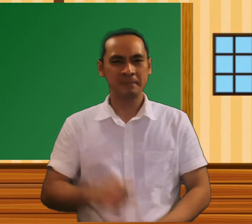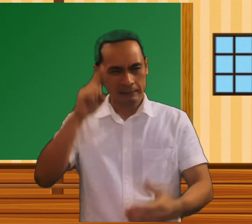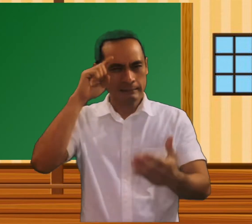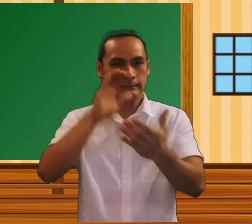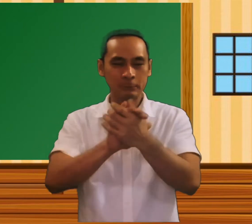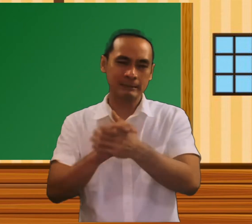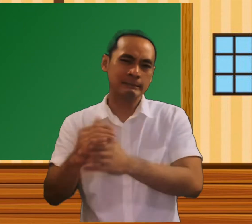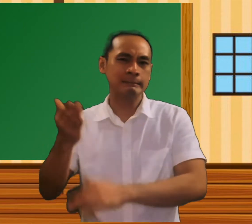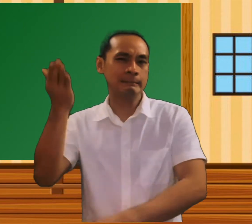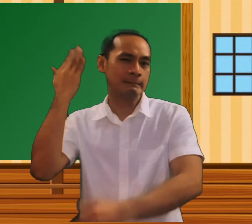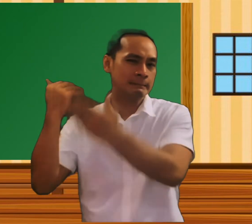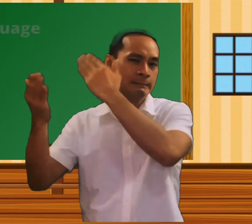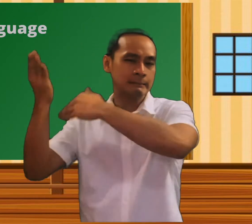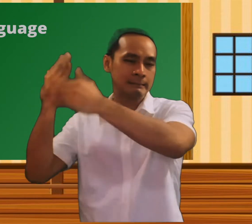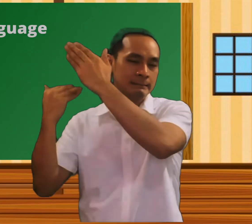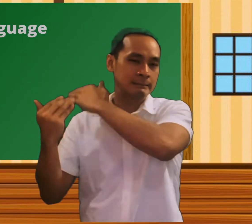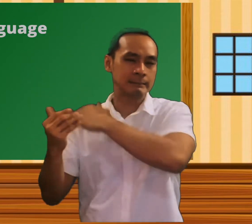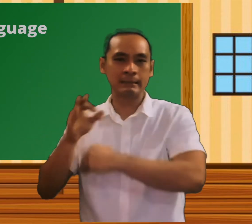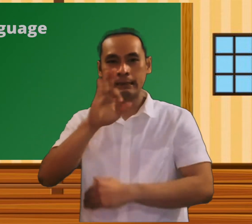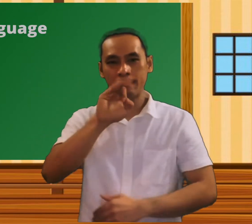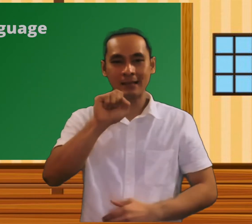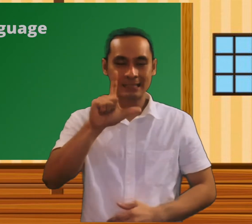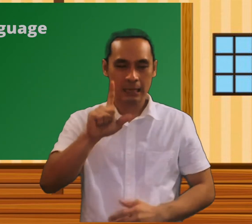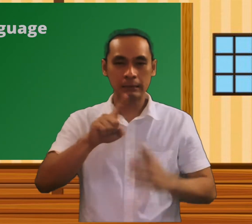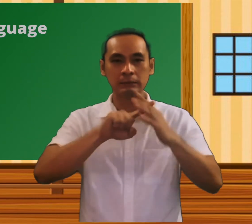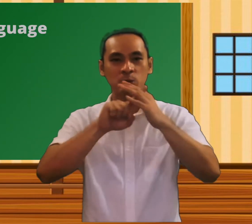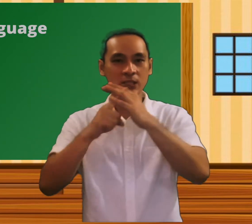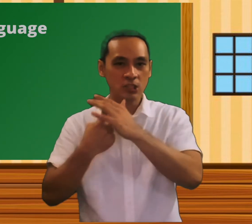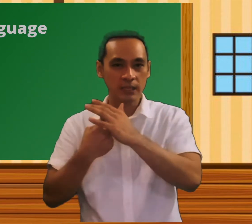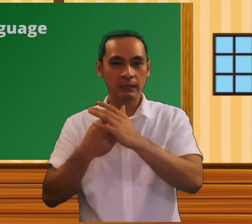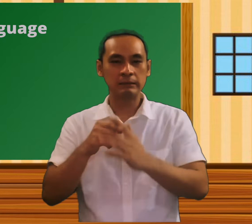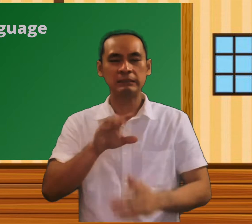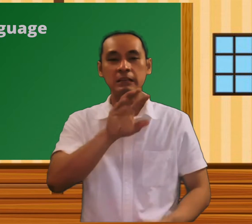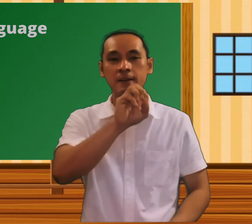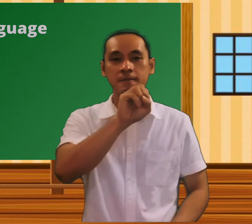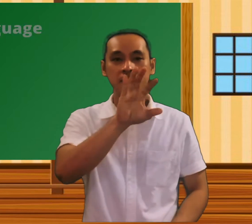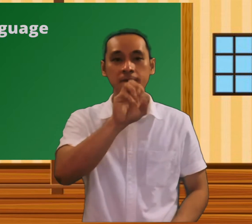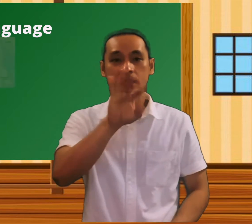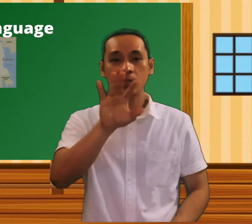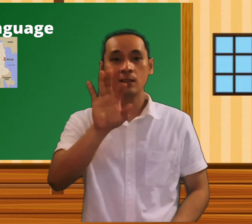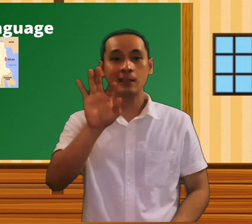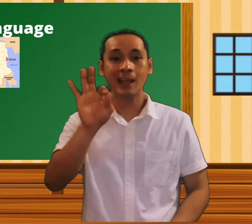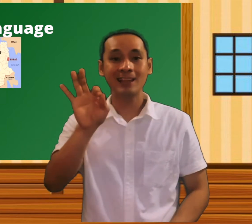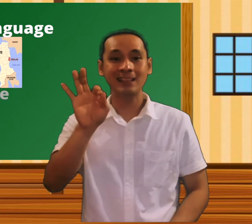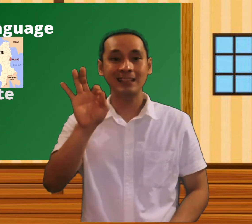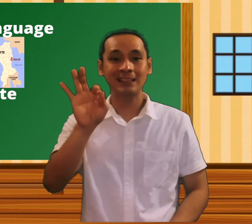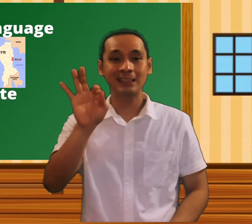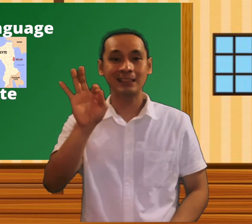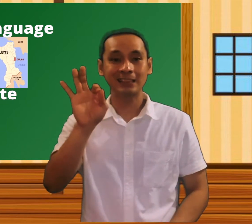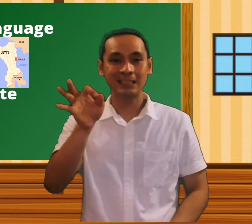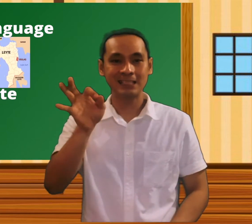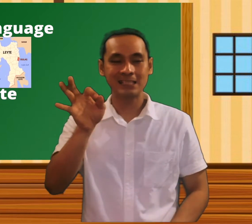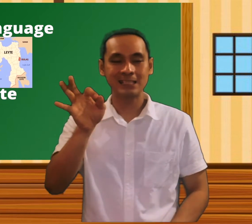it was believed that filipino sign language originated in the 1590s in dulag